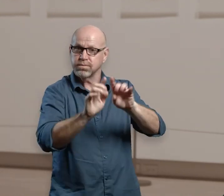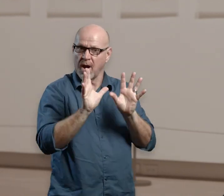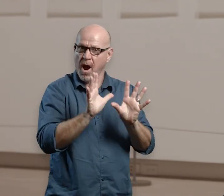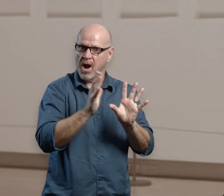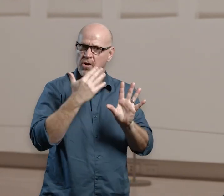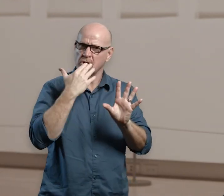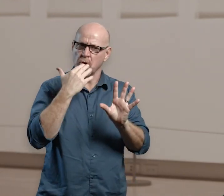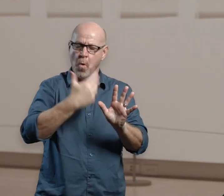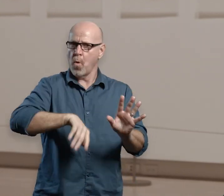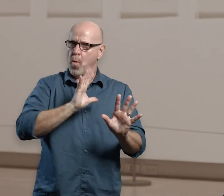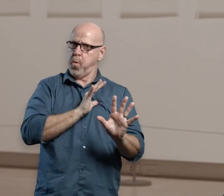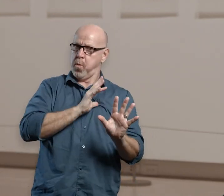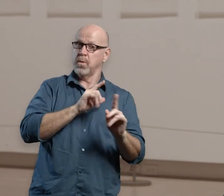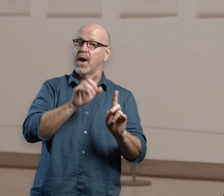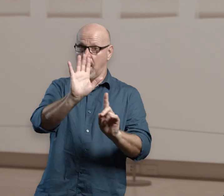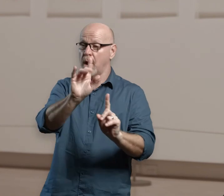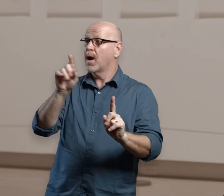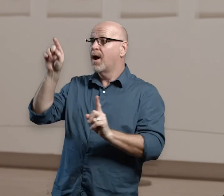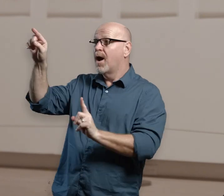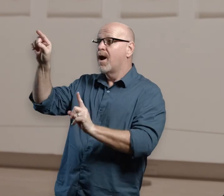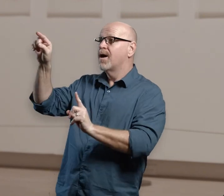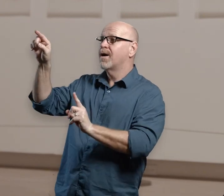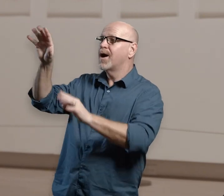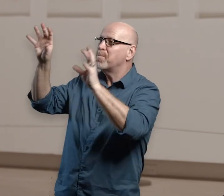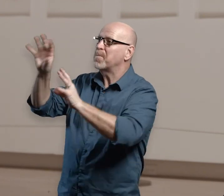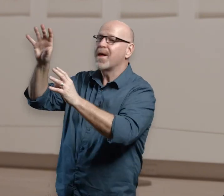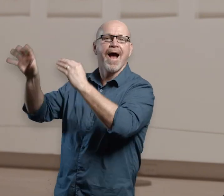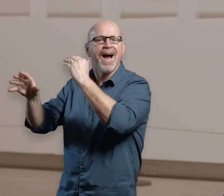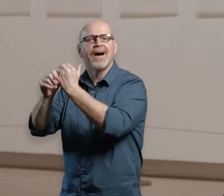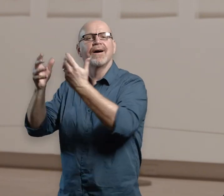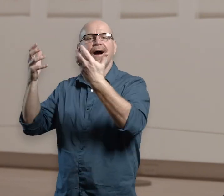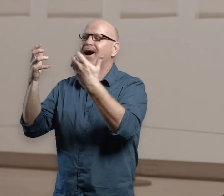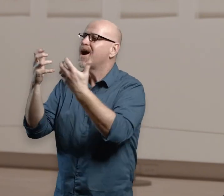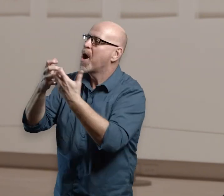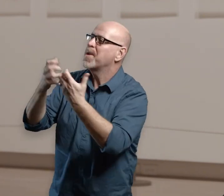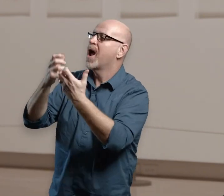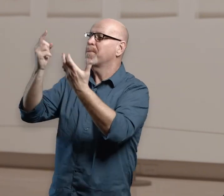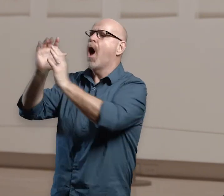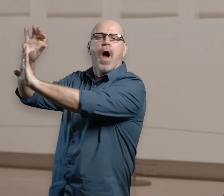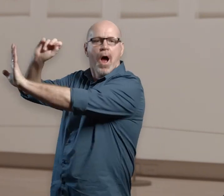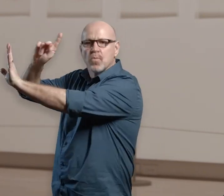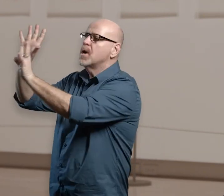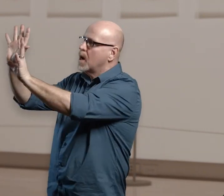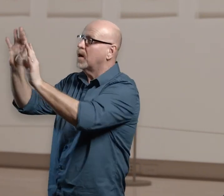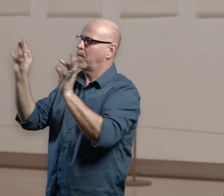art in a more dynamic way than you would have without those accommodations put in place